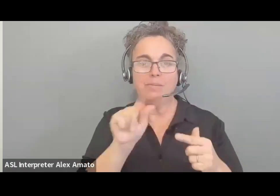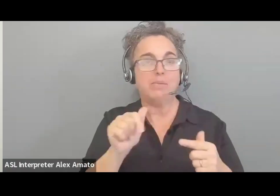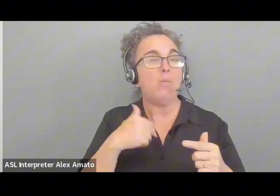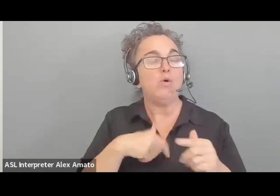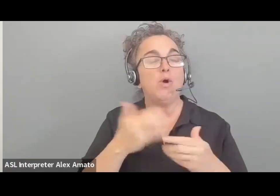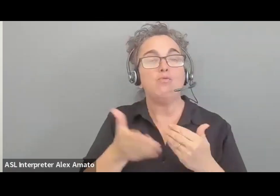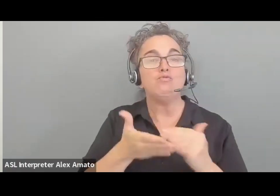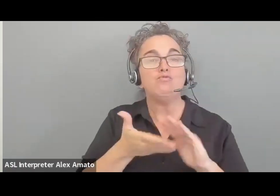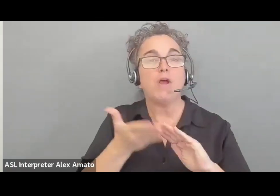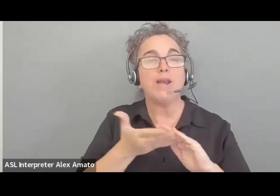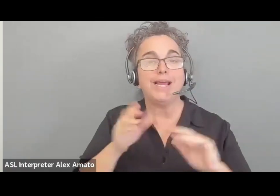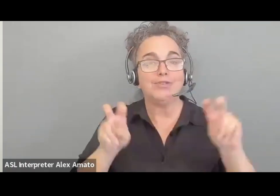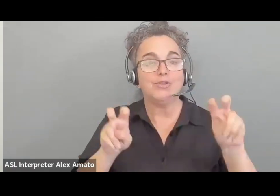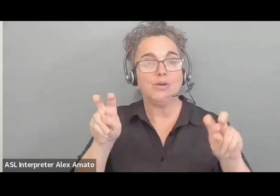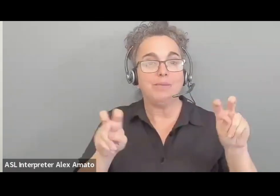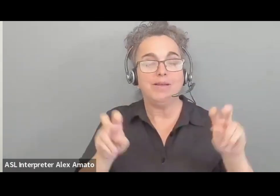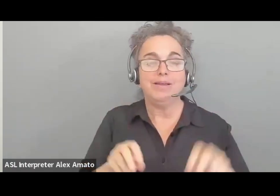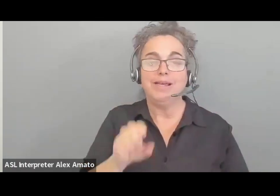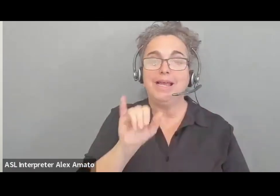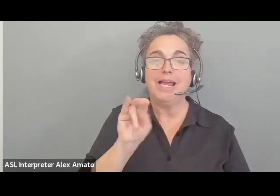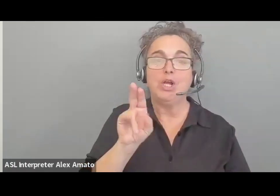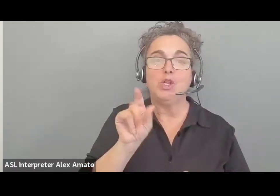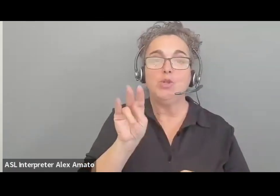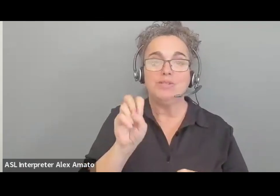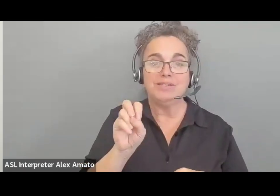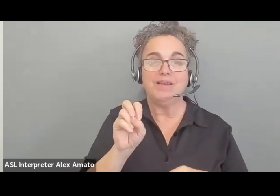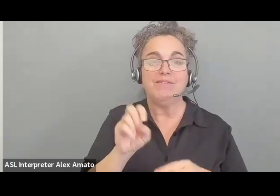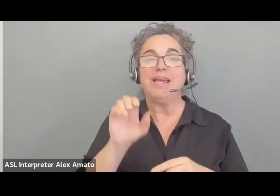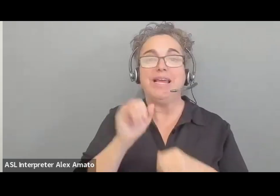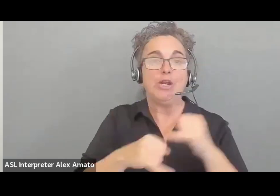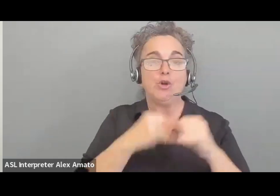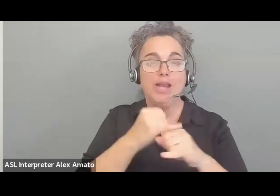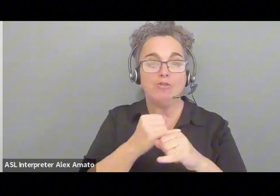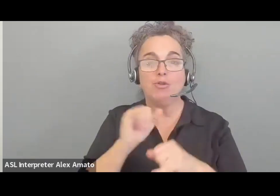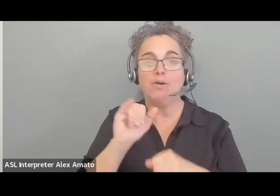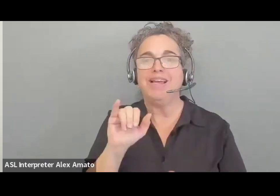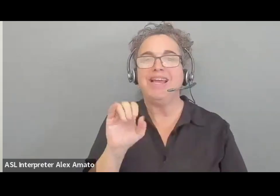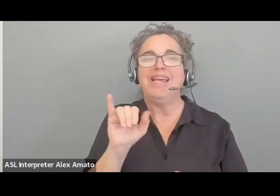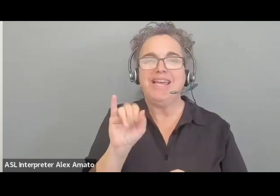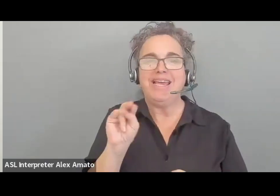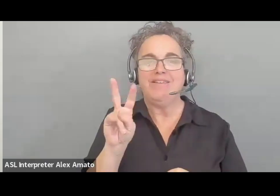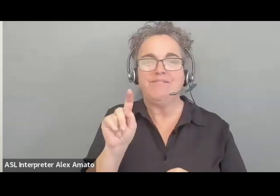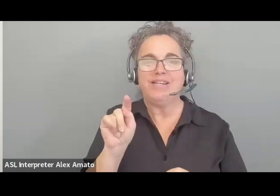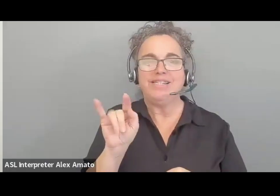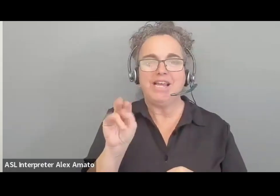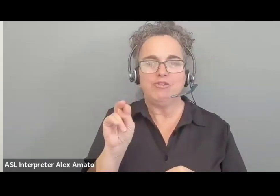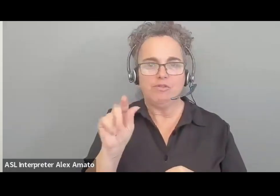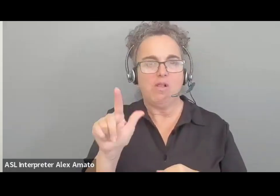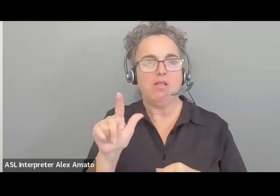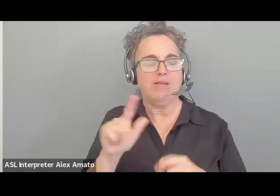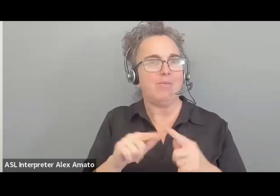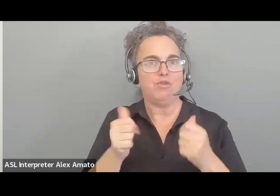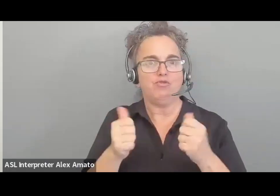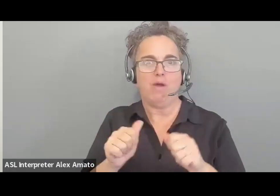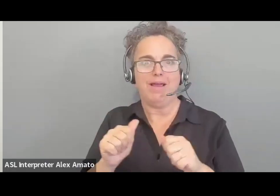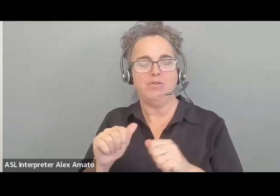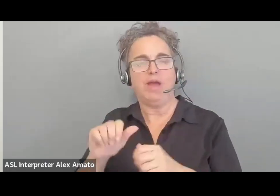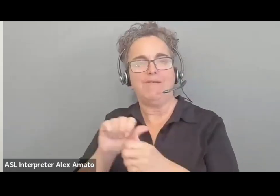it's called the Inclusive International Invitational is our effort to try and get adapted eSports into the Paralympics.